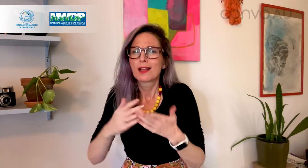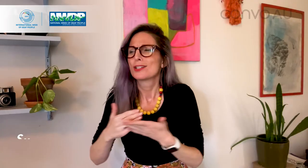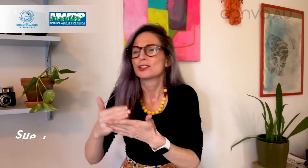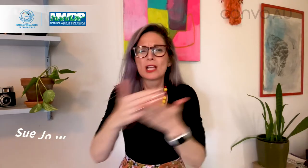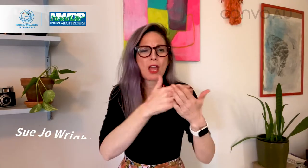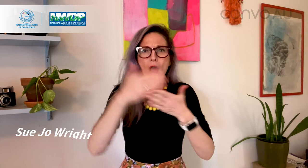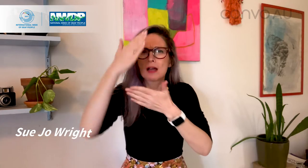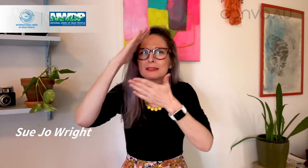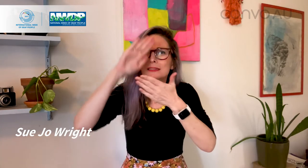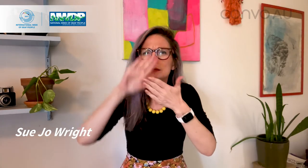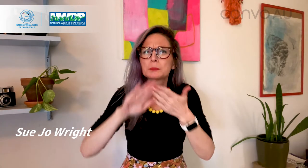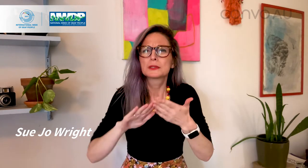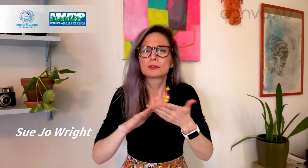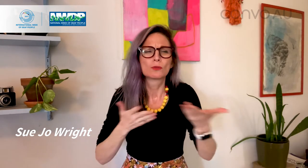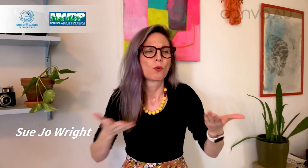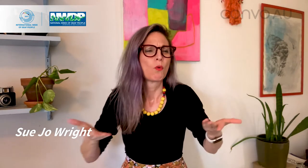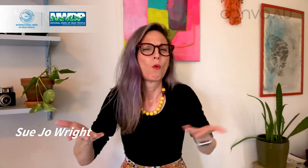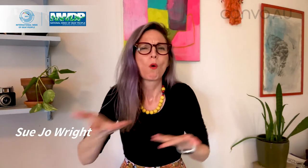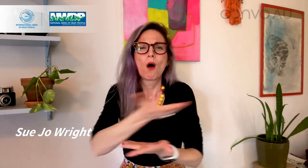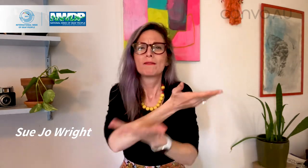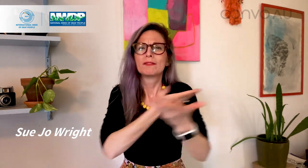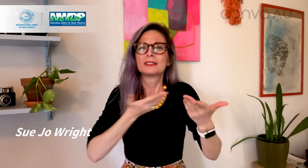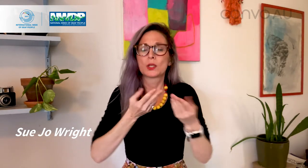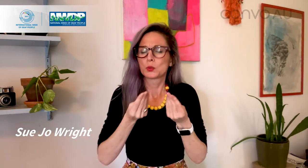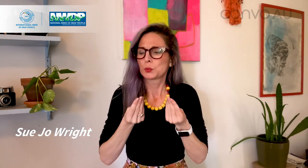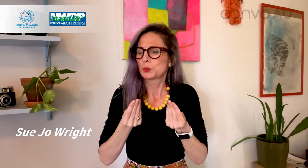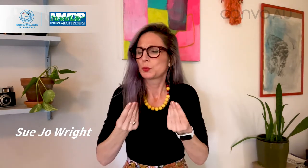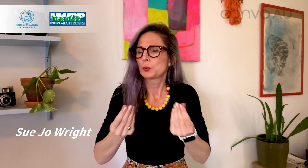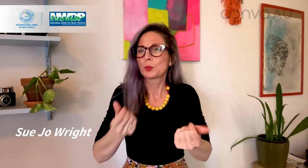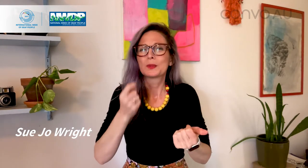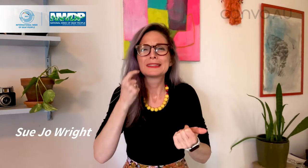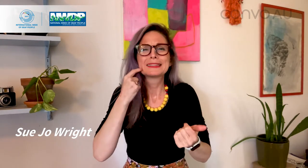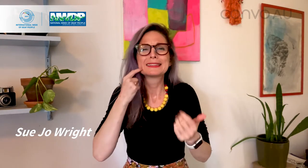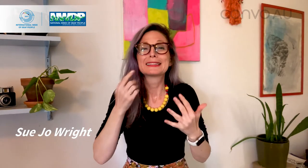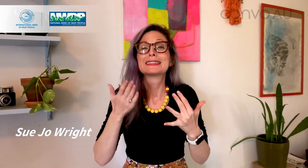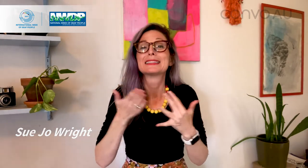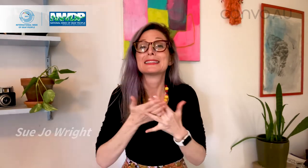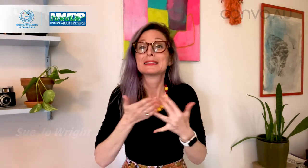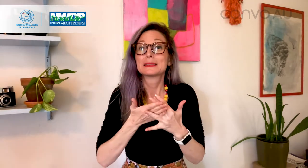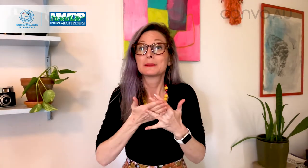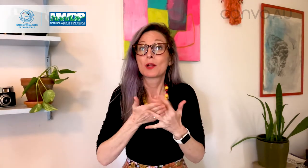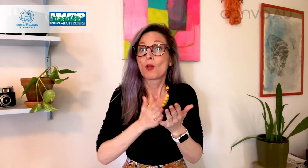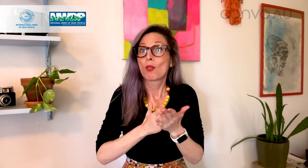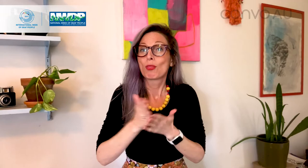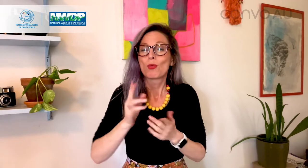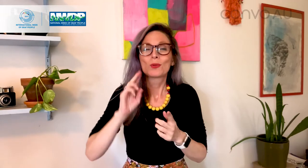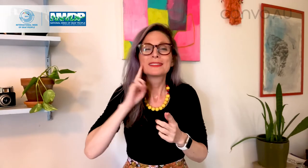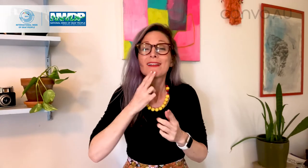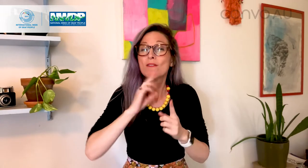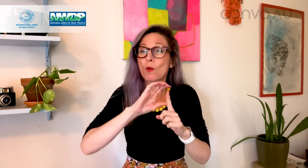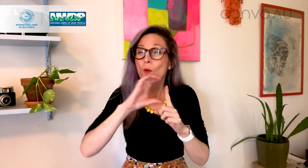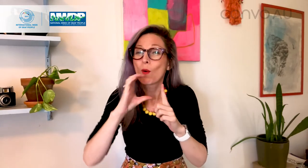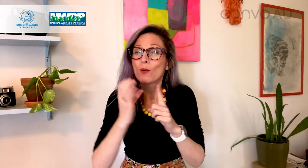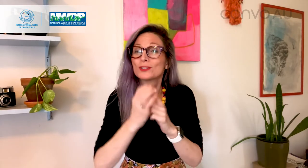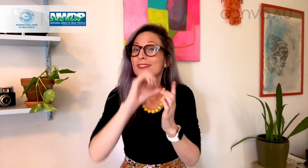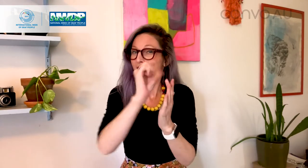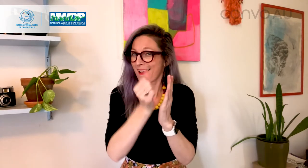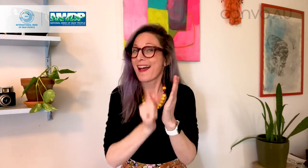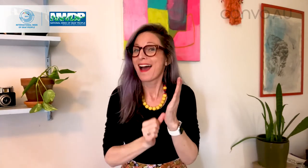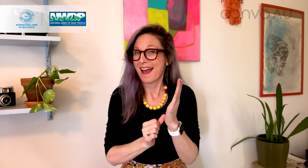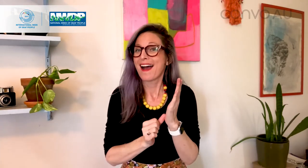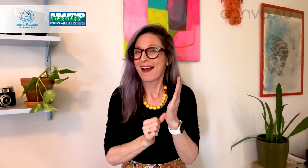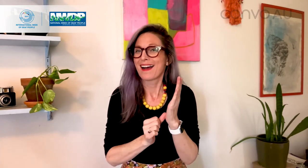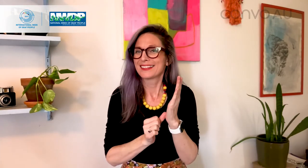and sharing our experiences through accessible conversations about our Deaf culture and arts.